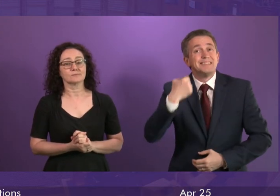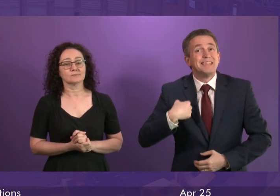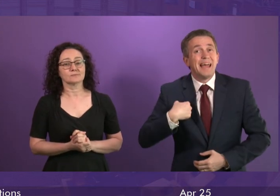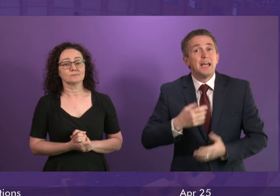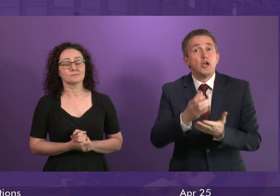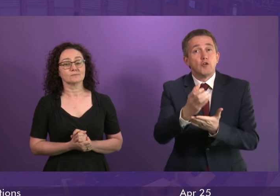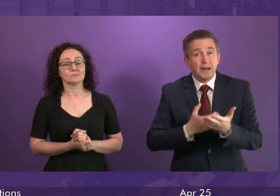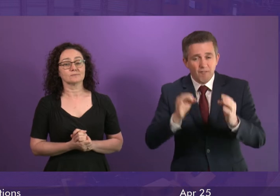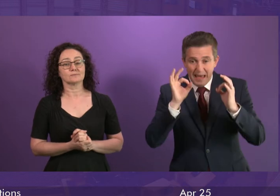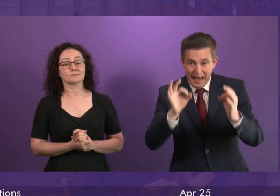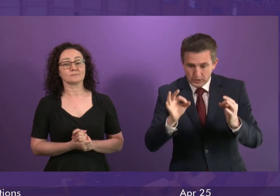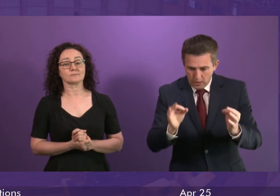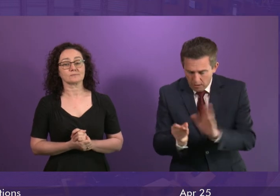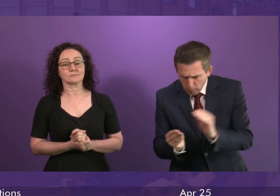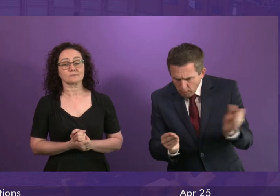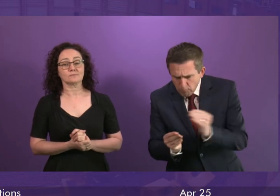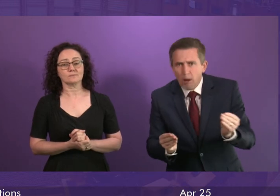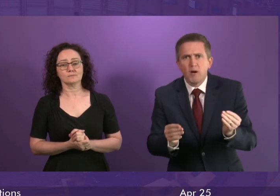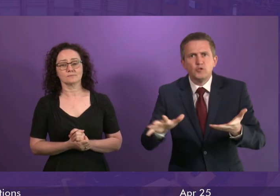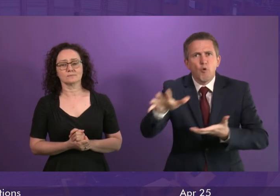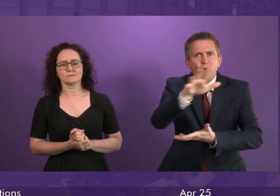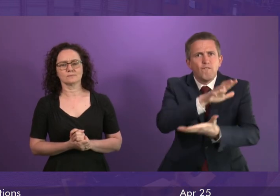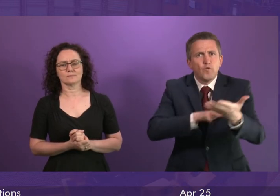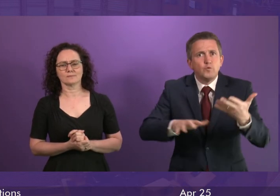curriculum for excellence is so confusing—added to the fact that there are too few teachers—that